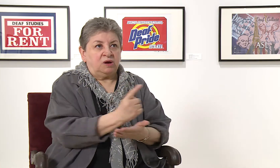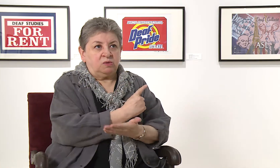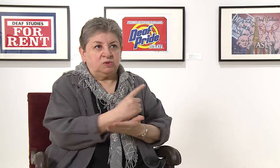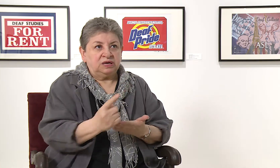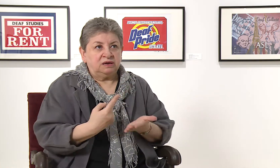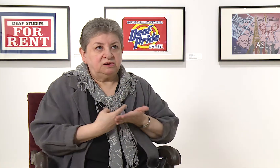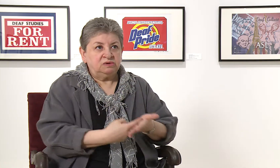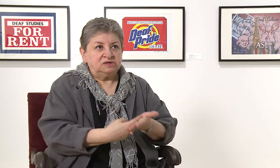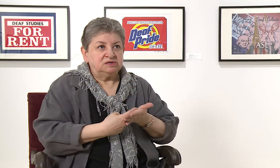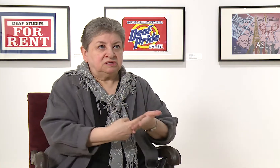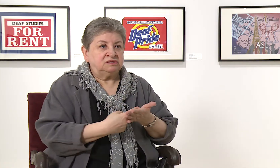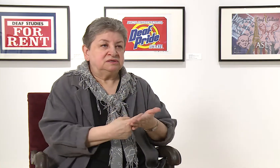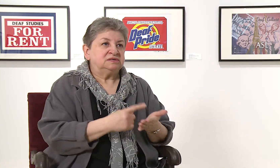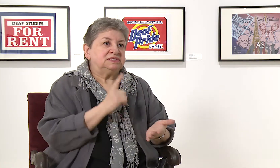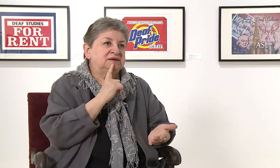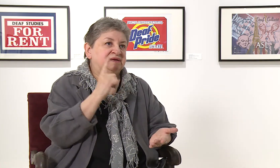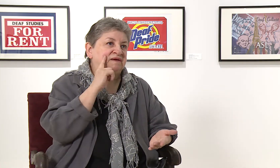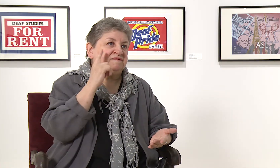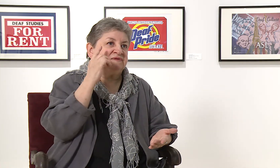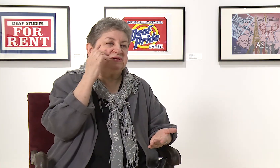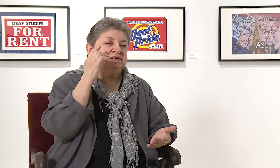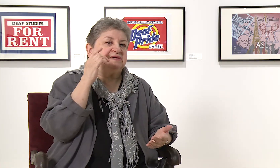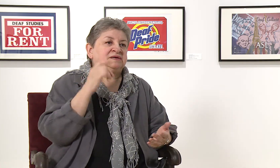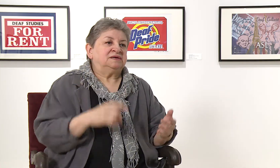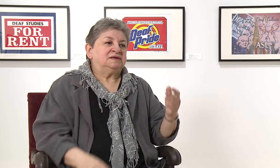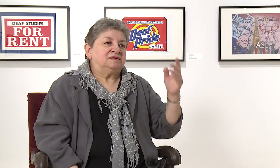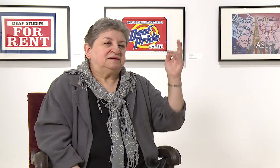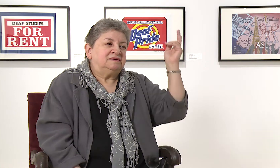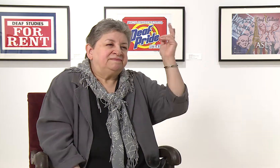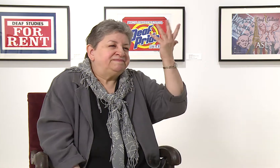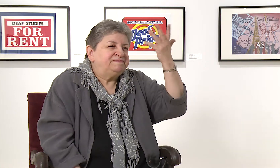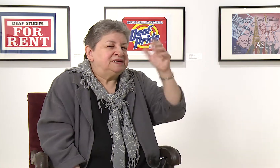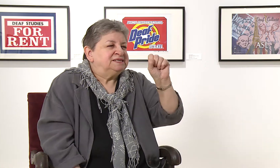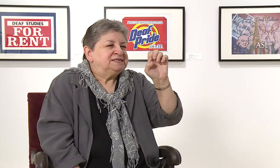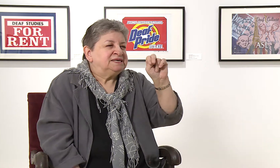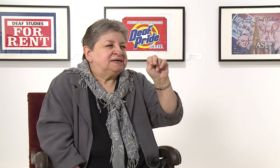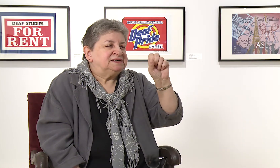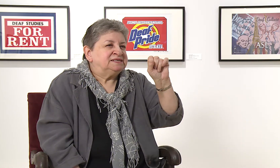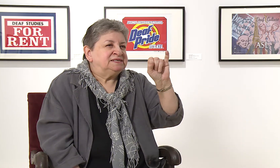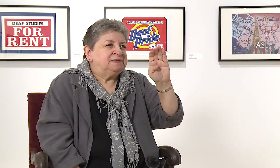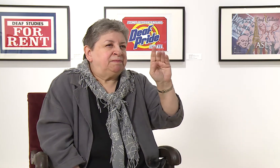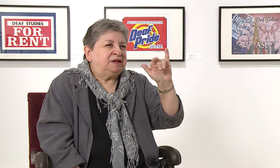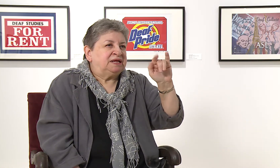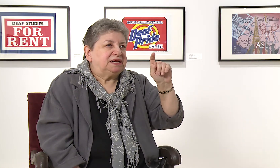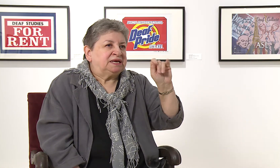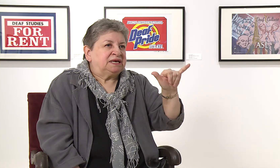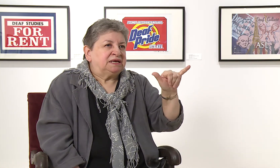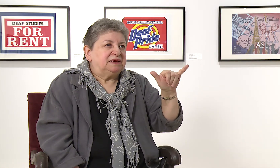We all spent a week talking about Deaf sensibility.